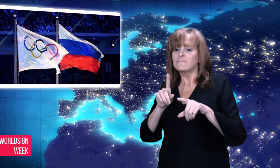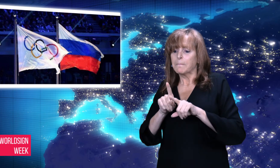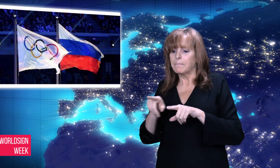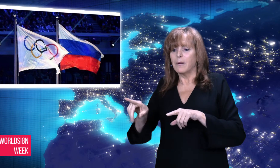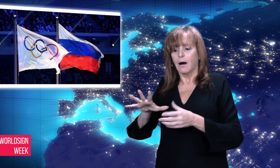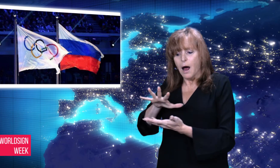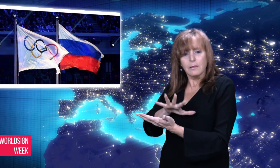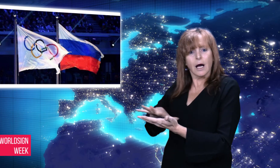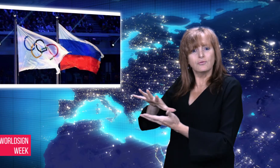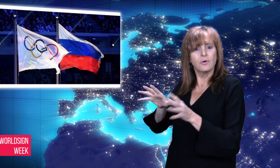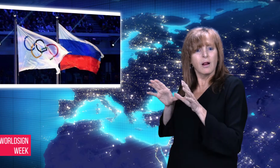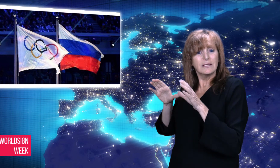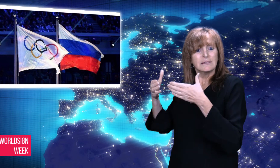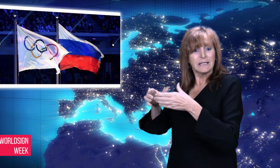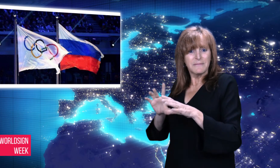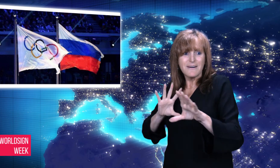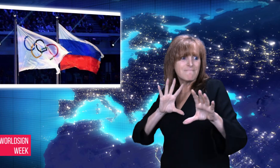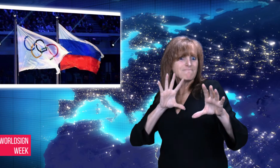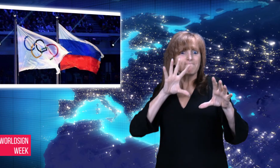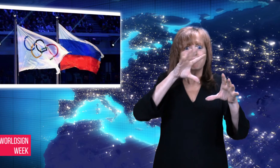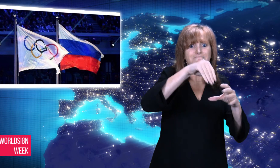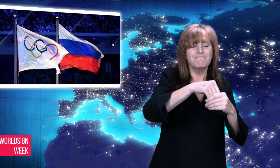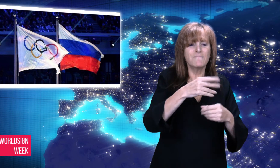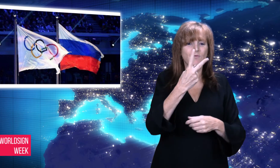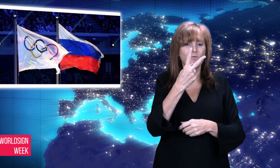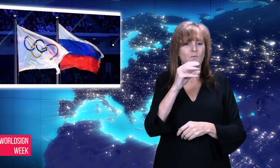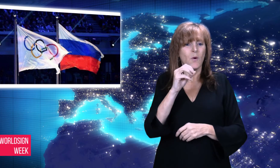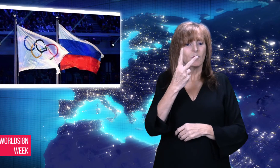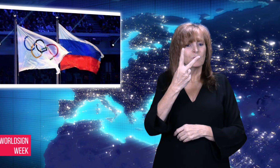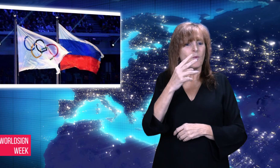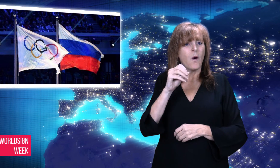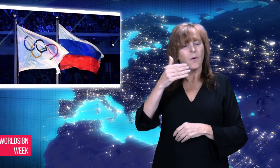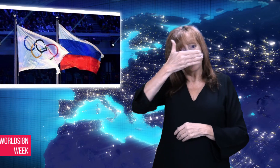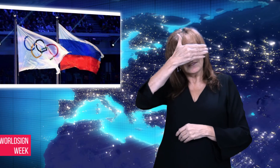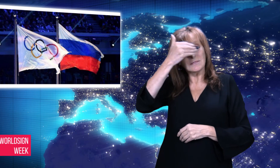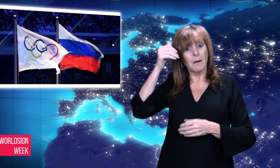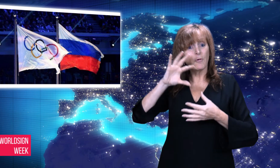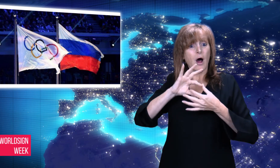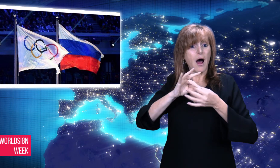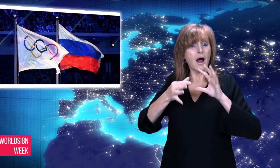This ban would prevent the Russian national team from